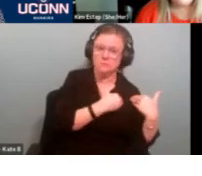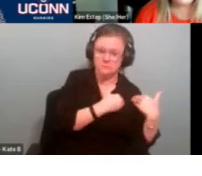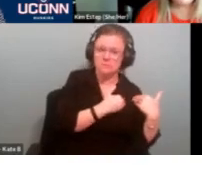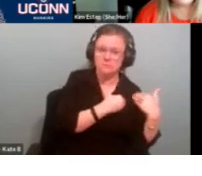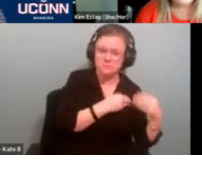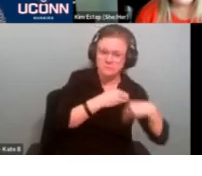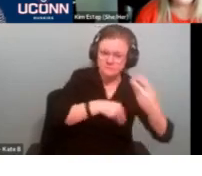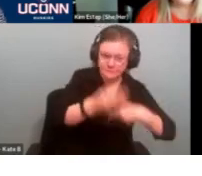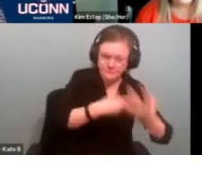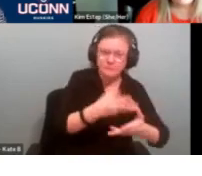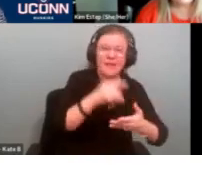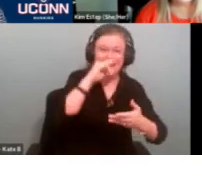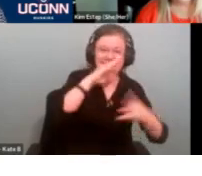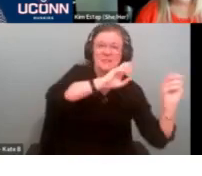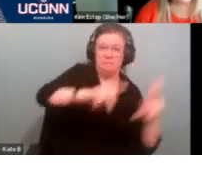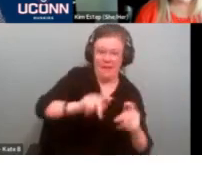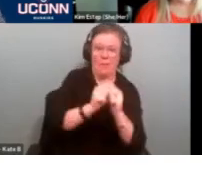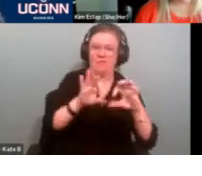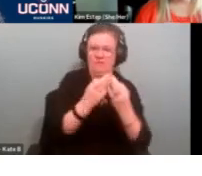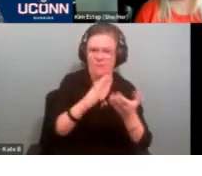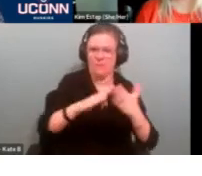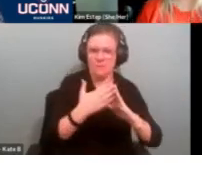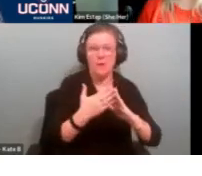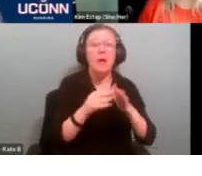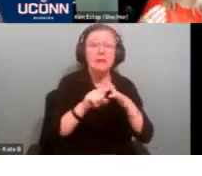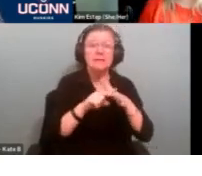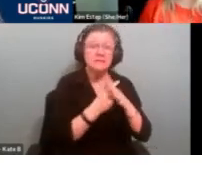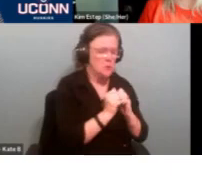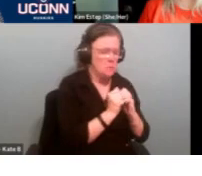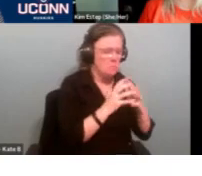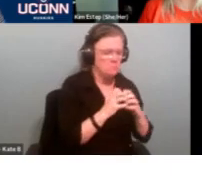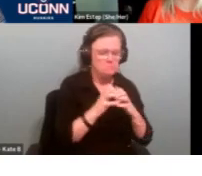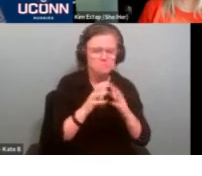And it started in different pockets around the country. And so as you can imagine, with a do